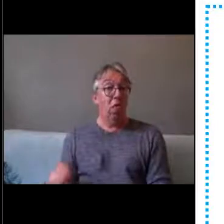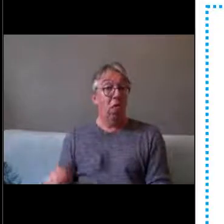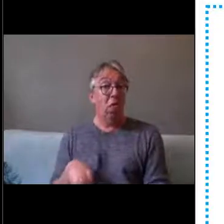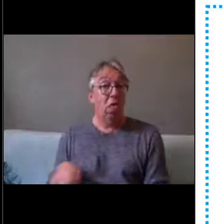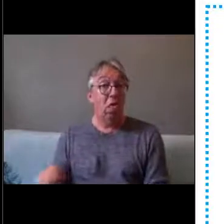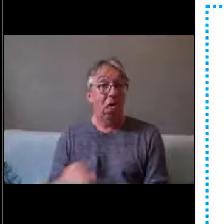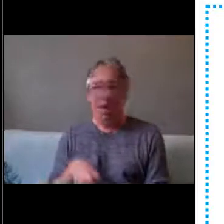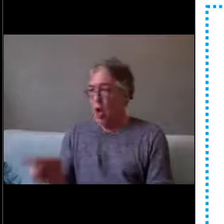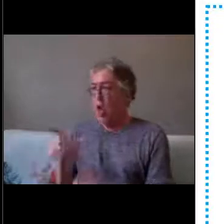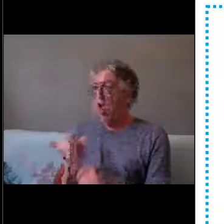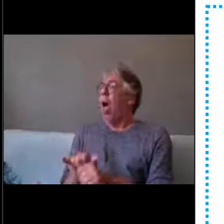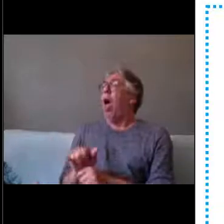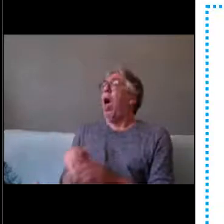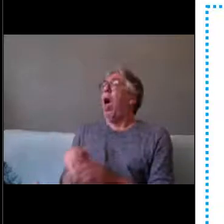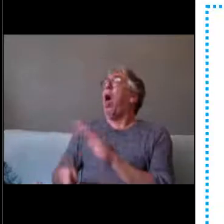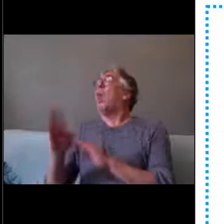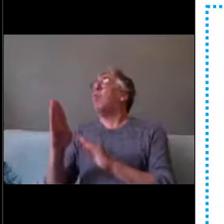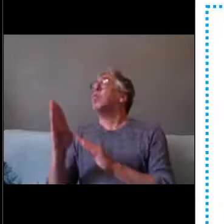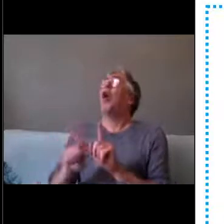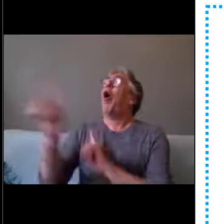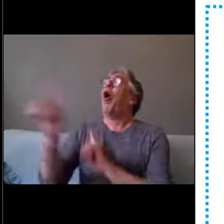or work or do something in a local context.